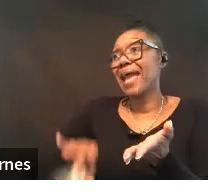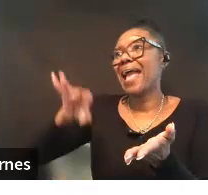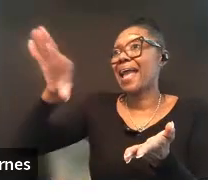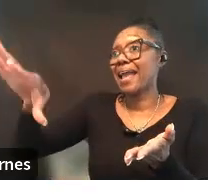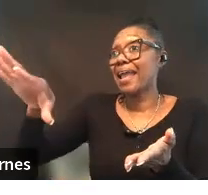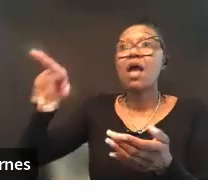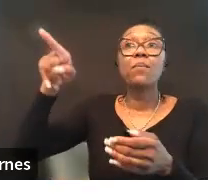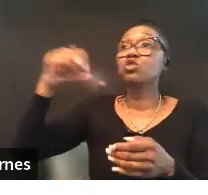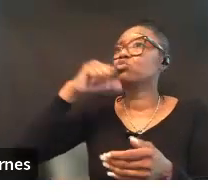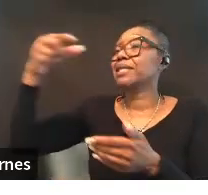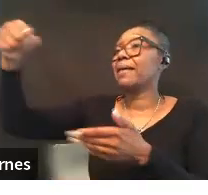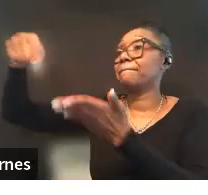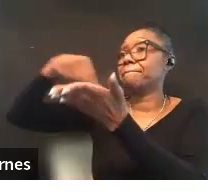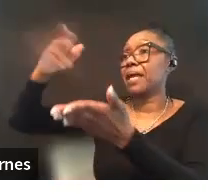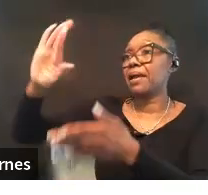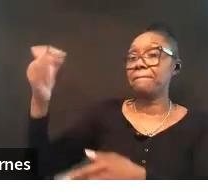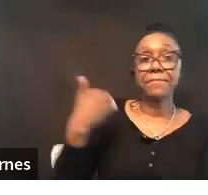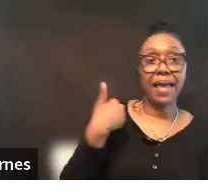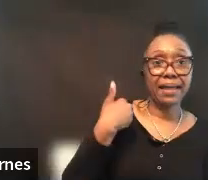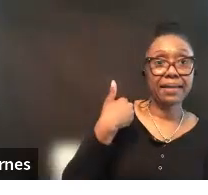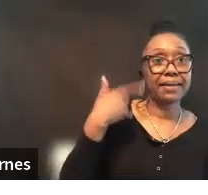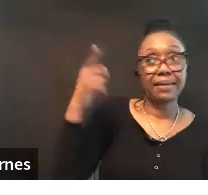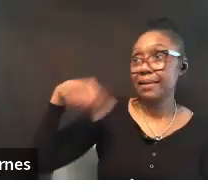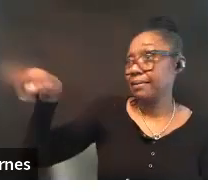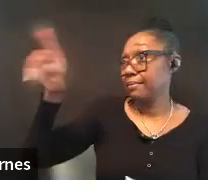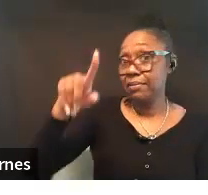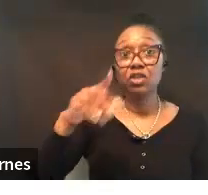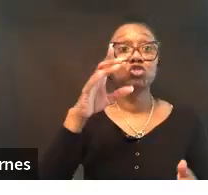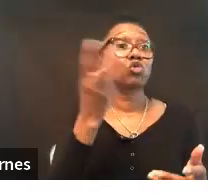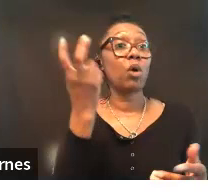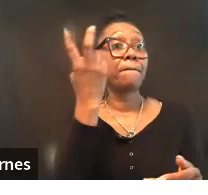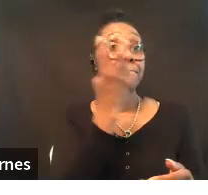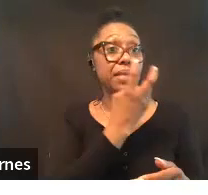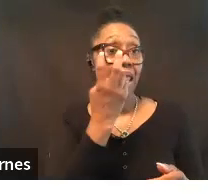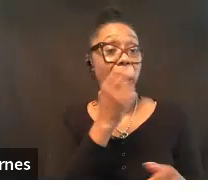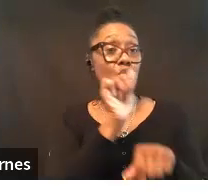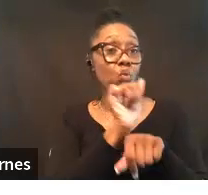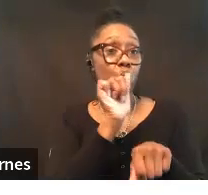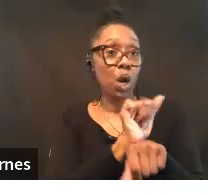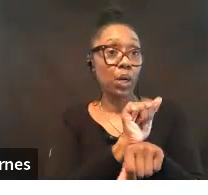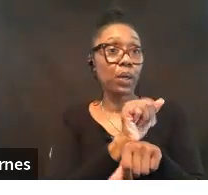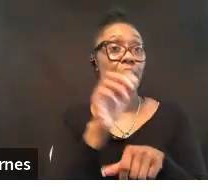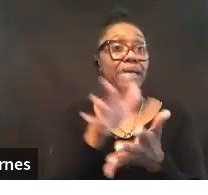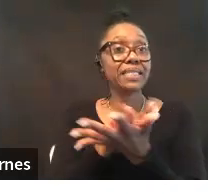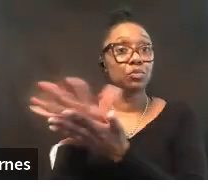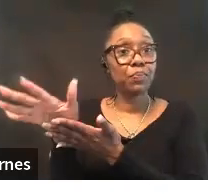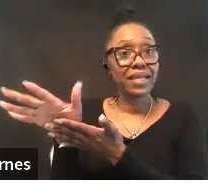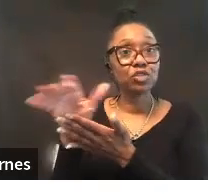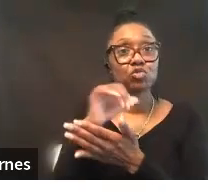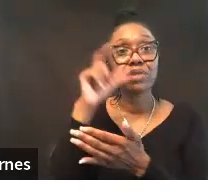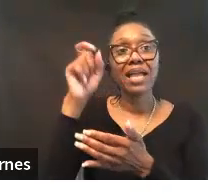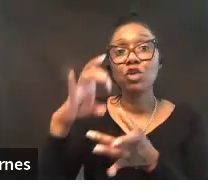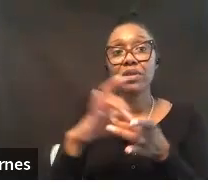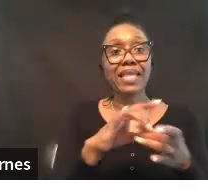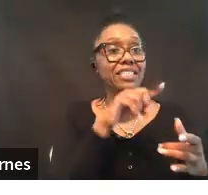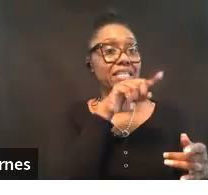Line work expenses do not need to be related to an individual's impairment. And again, it's only for the SSD beneficiary.